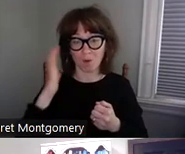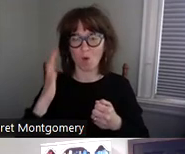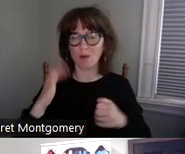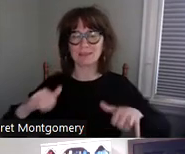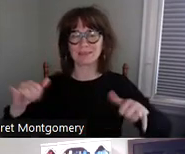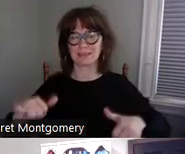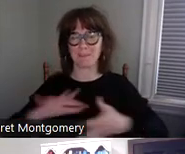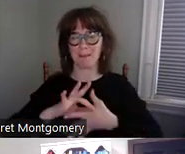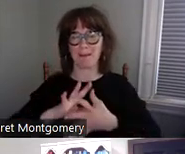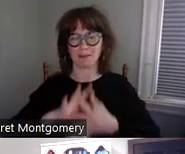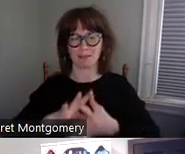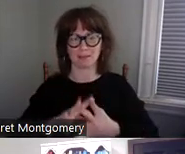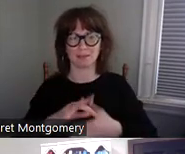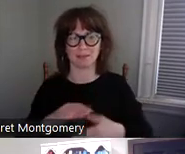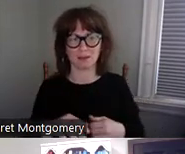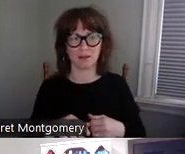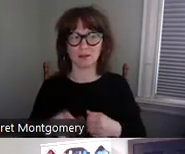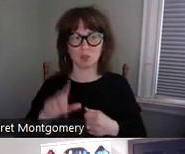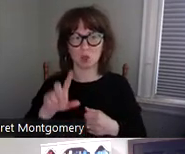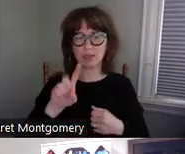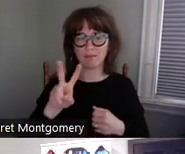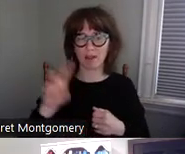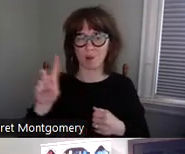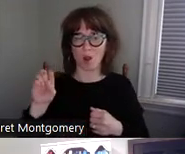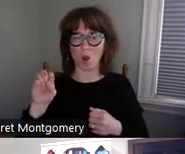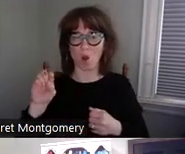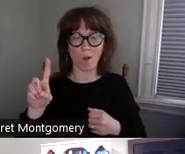if you want to click away that's totally fine. 12:07:32 But this is basically the same contact.